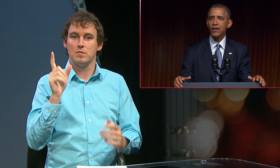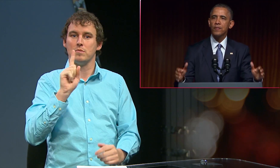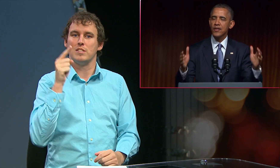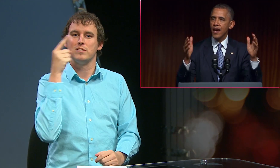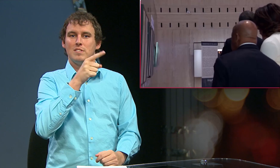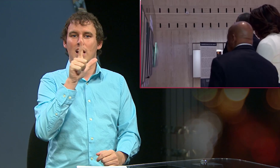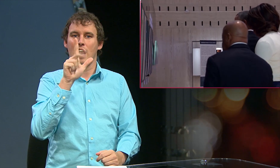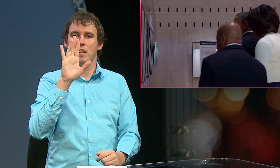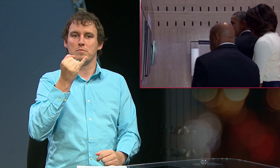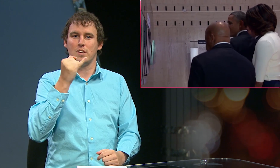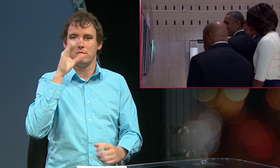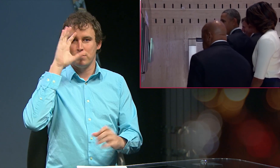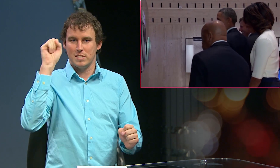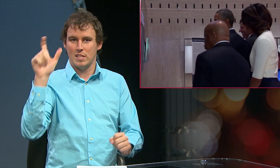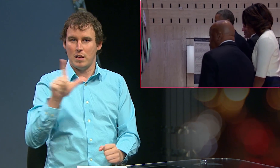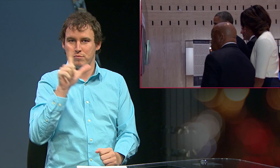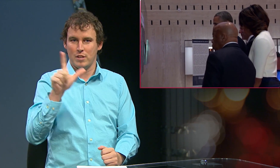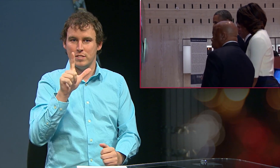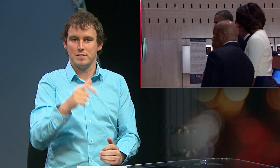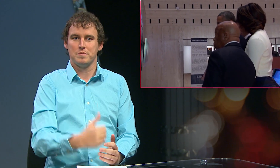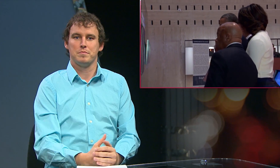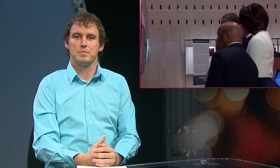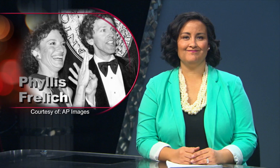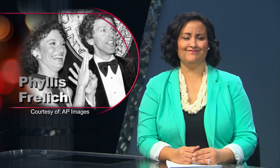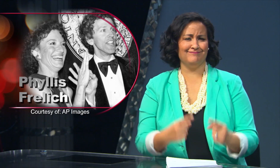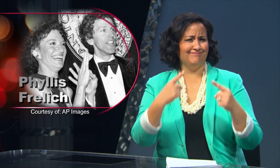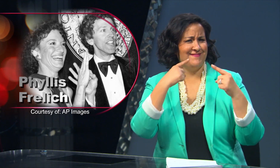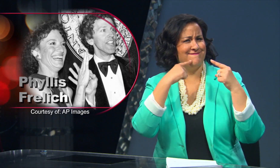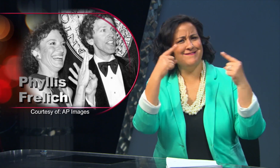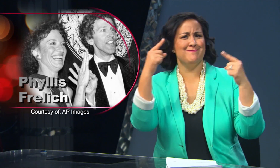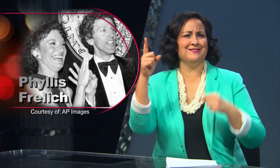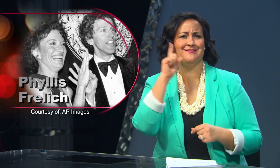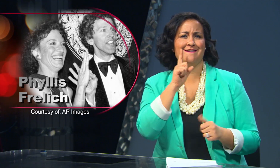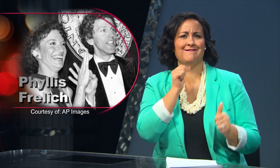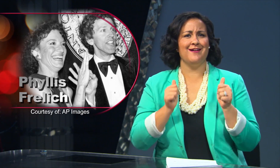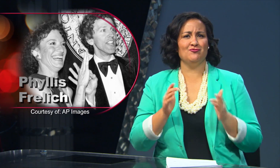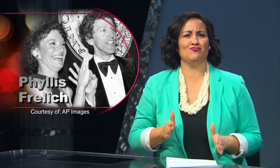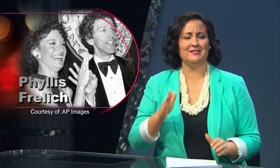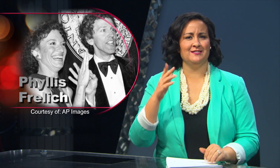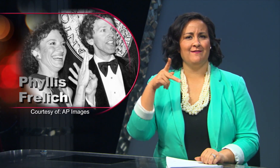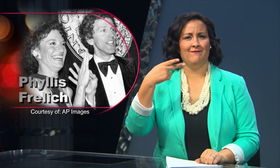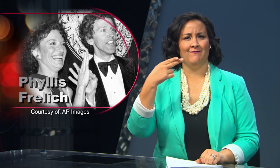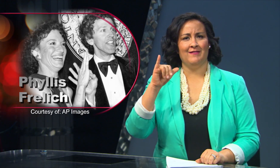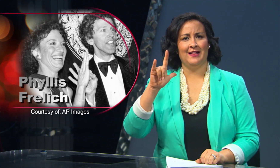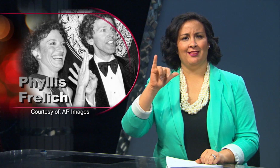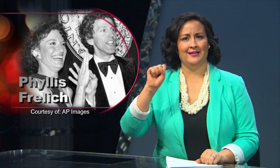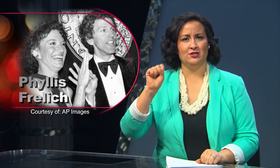AT THE L-B-J PRESIDENTIAL LIBRARY. DEAF ACTRESS, PHYLLIS FRELICH, DIED AT THE